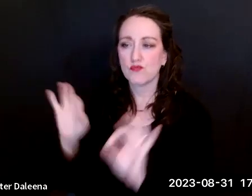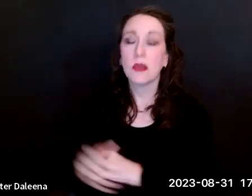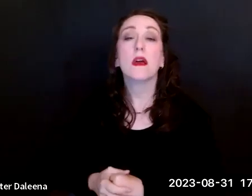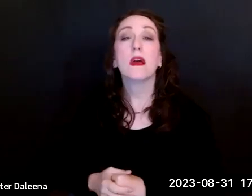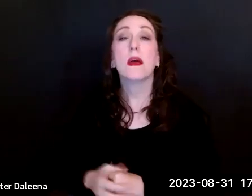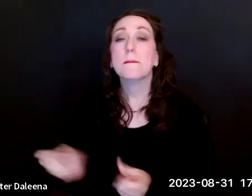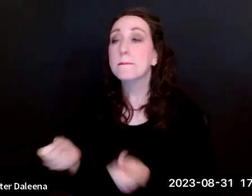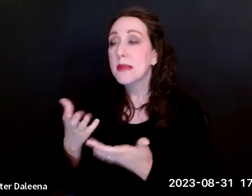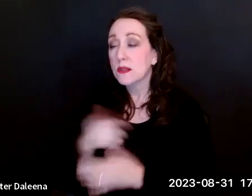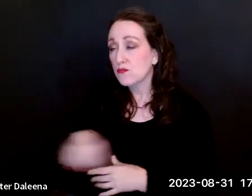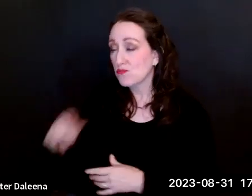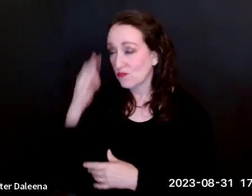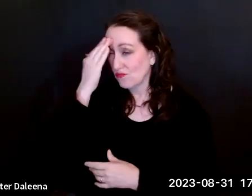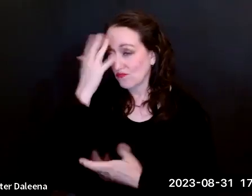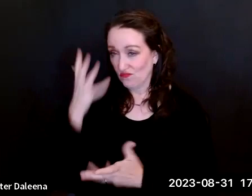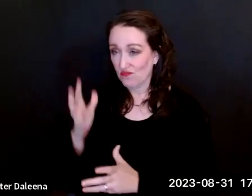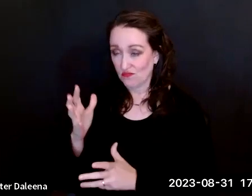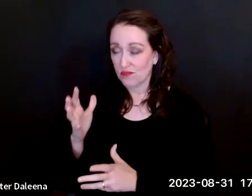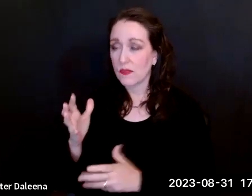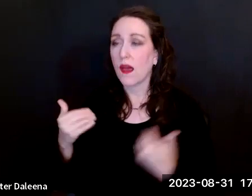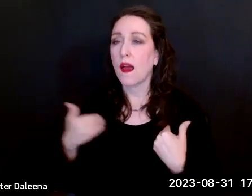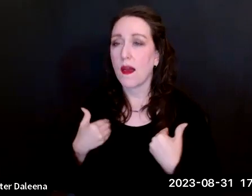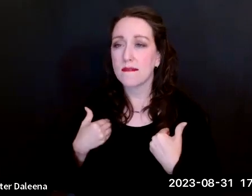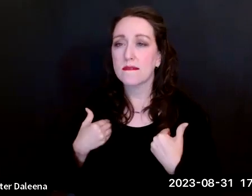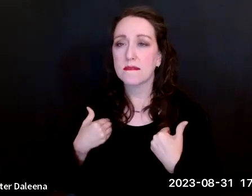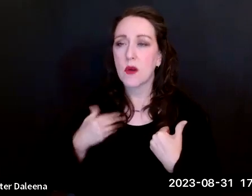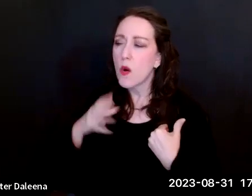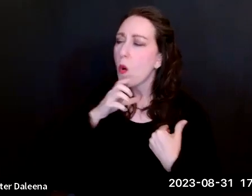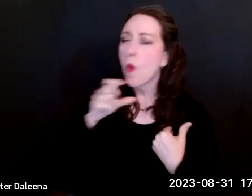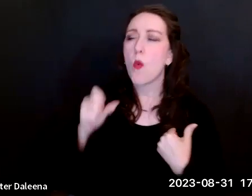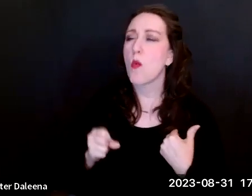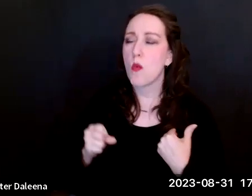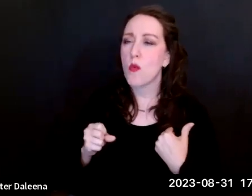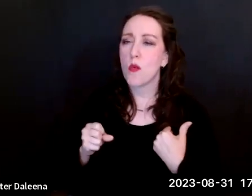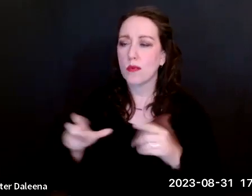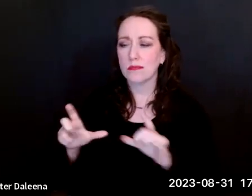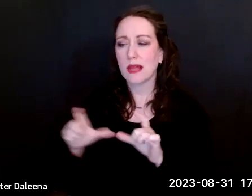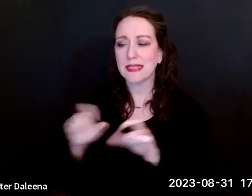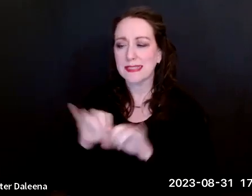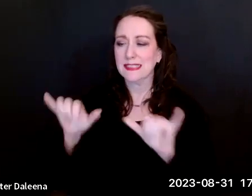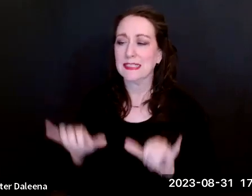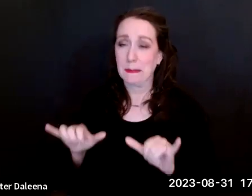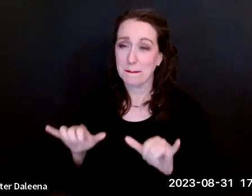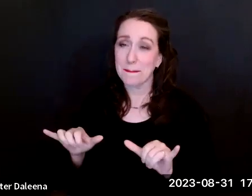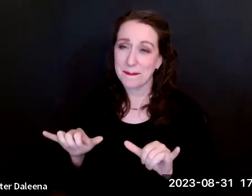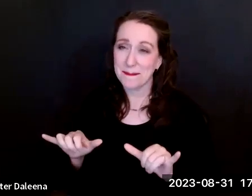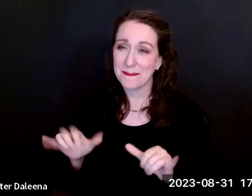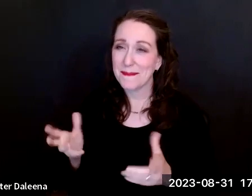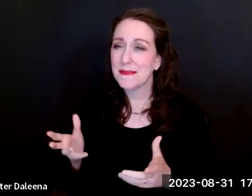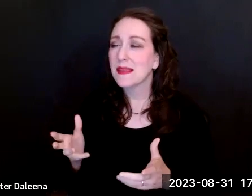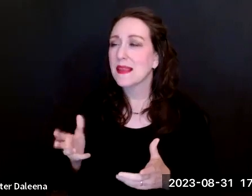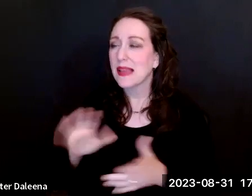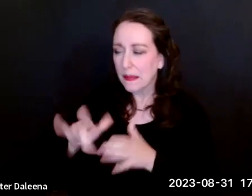are probably aware that we have a a very old um licensing system and we're in the middle of a long